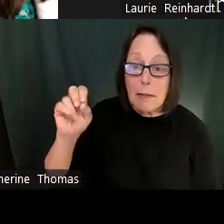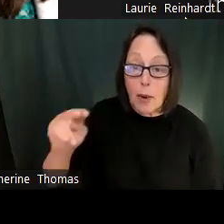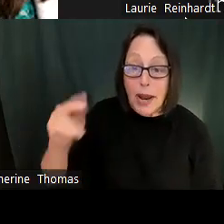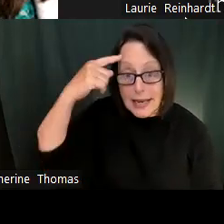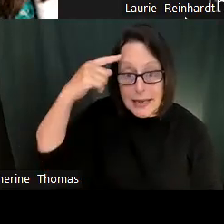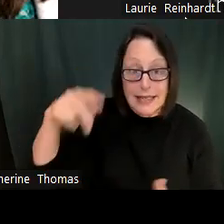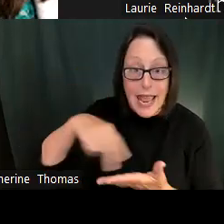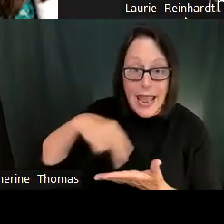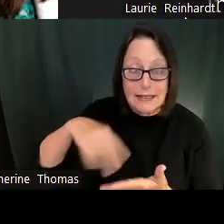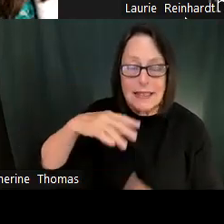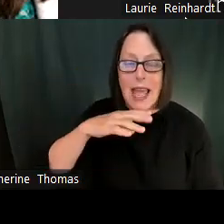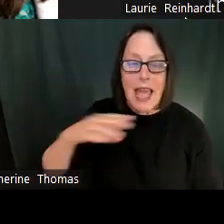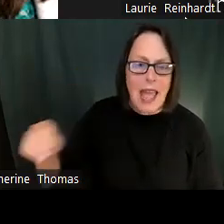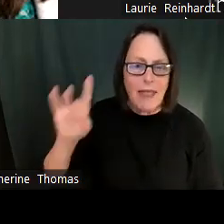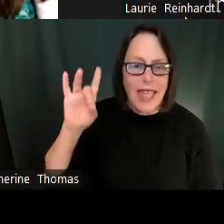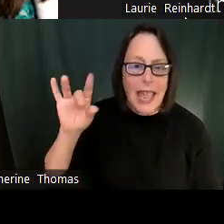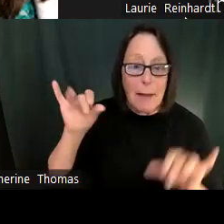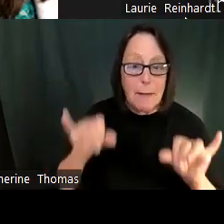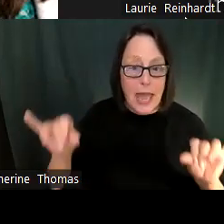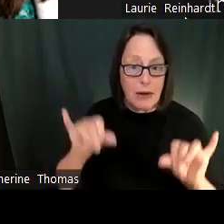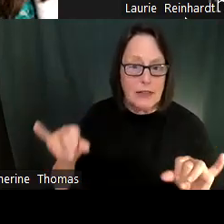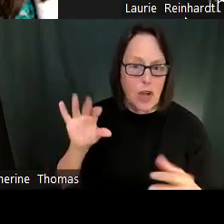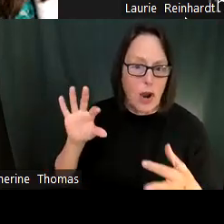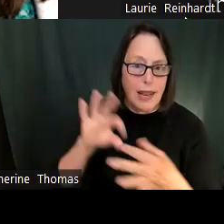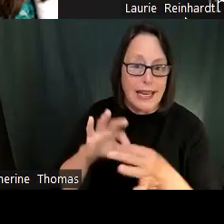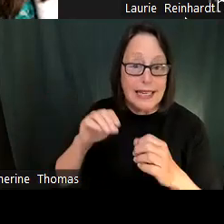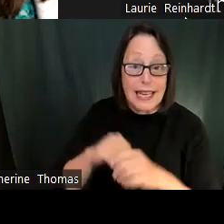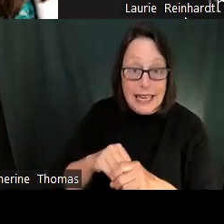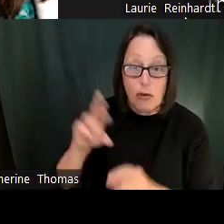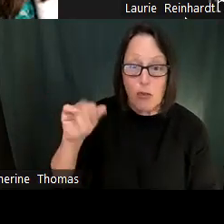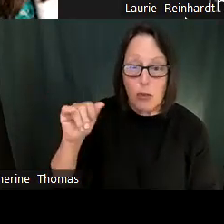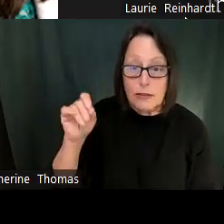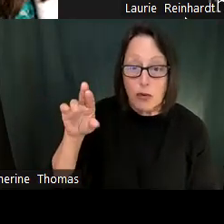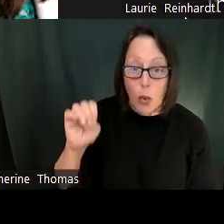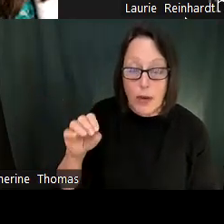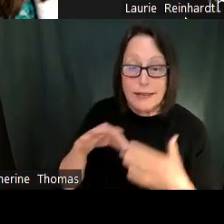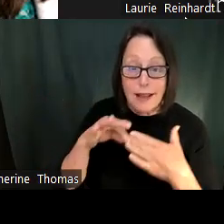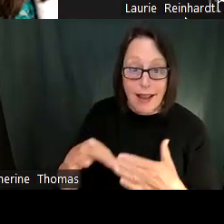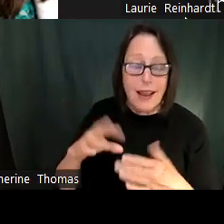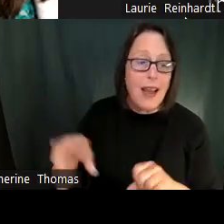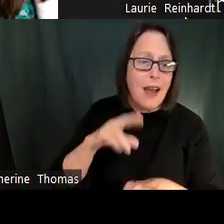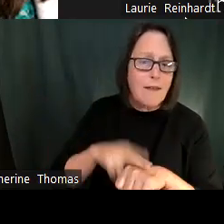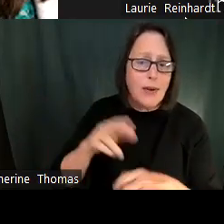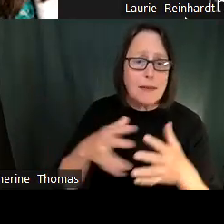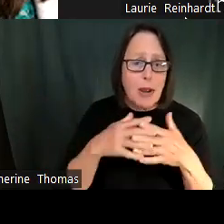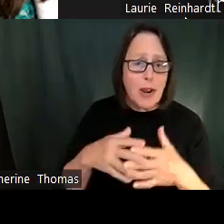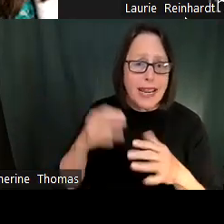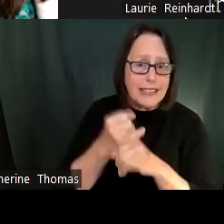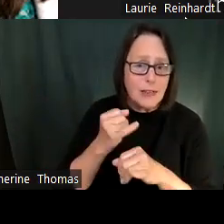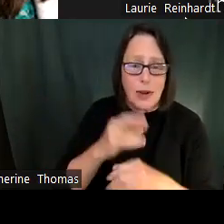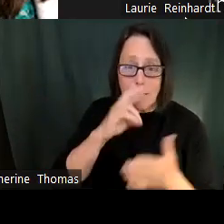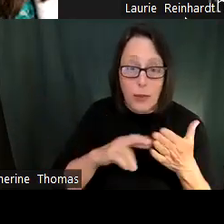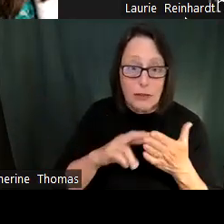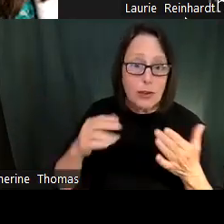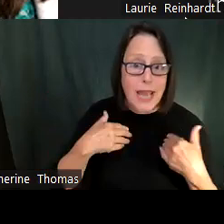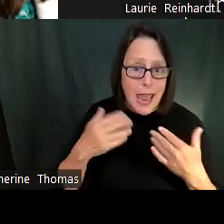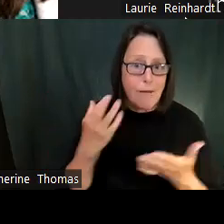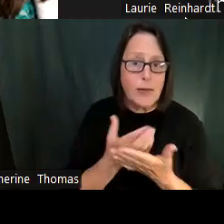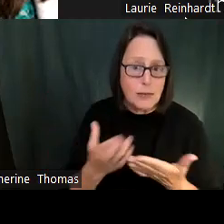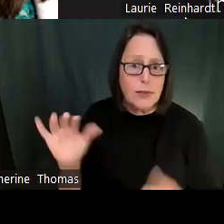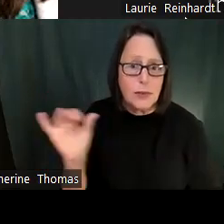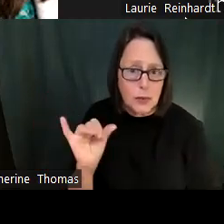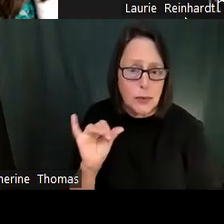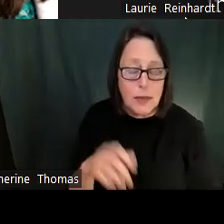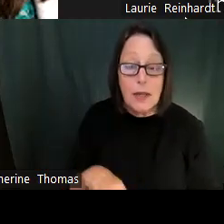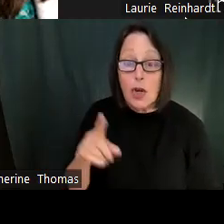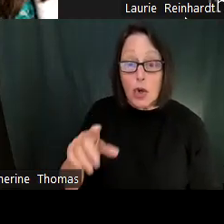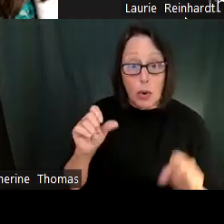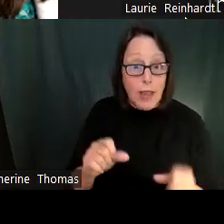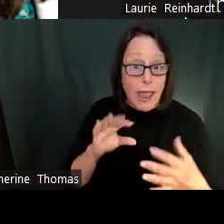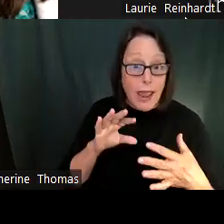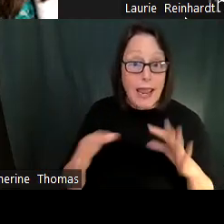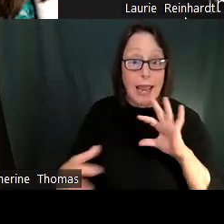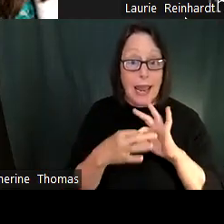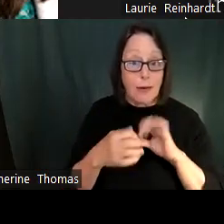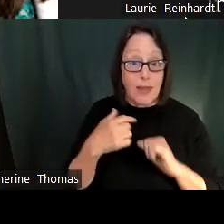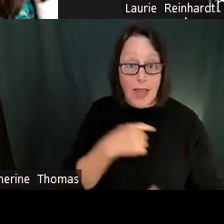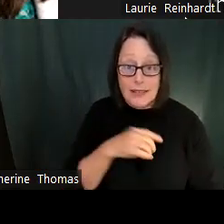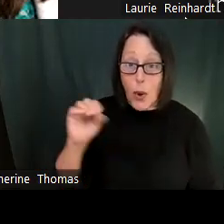and to your toolkit. So there are also so many helpful websites that you might be interested in, including Danielson's framework is a helpful self-check.